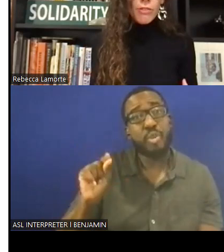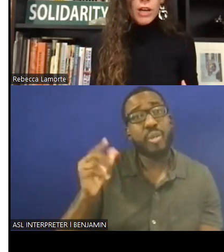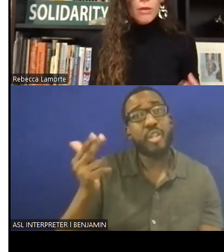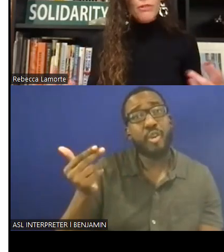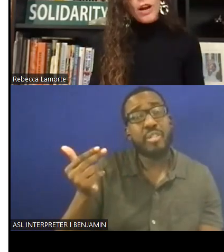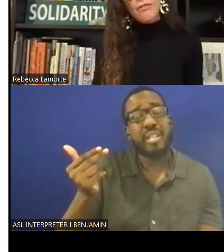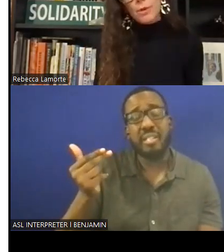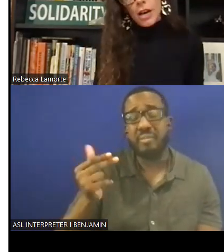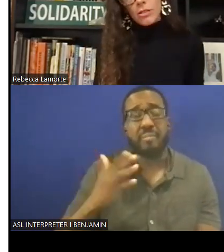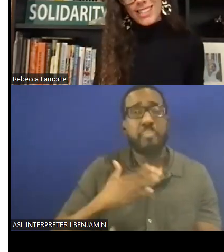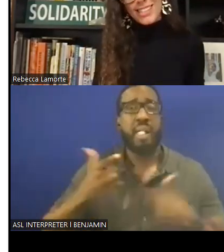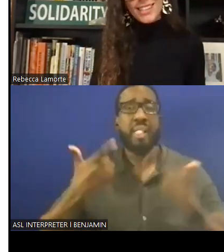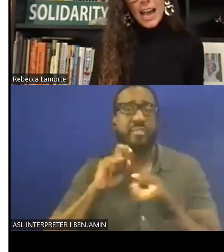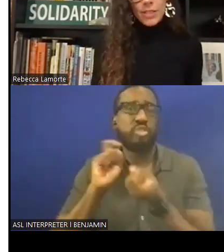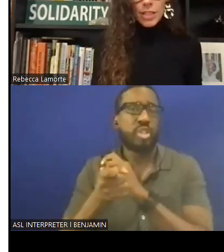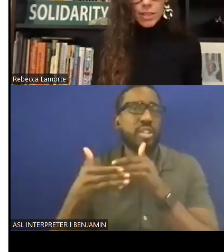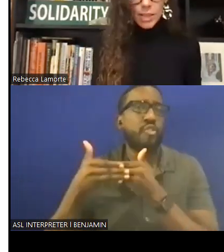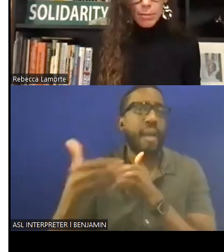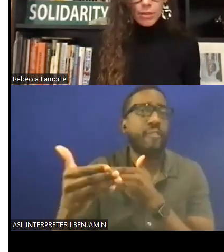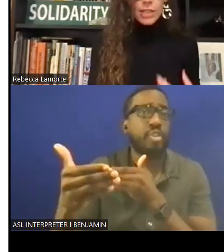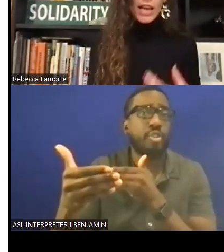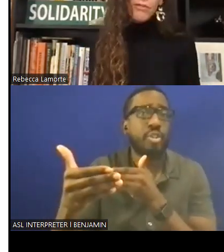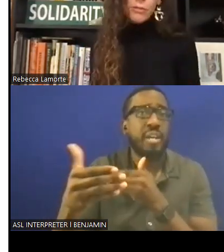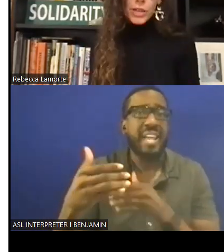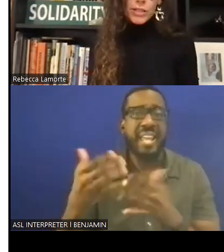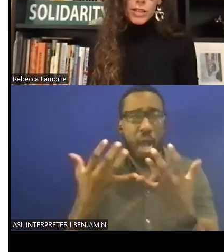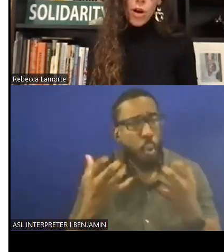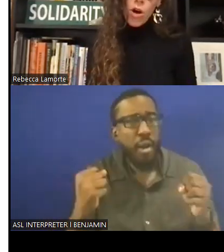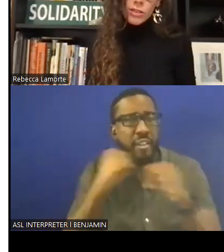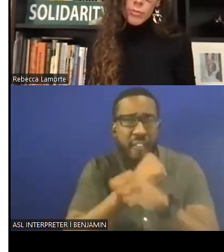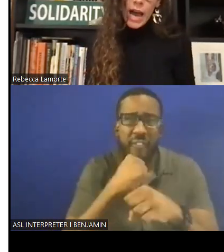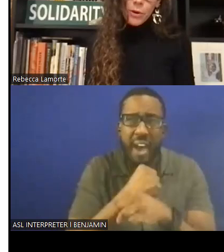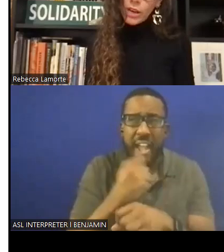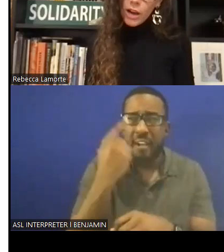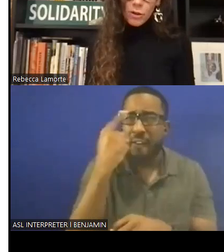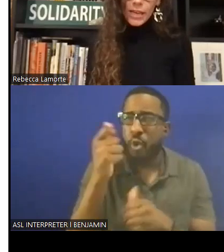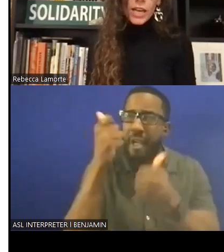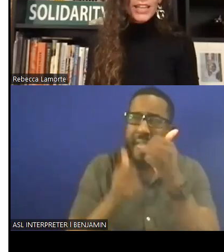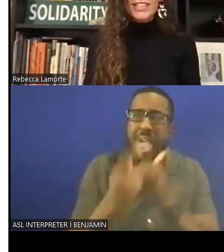but for everyone else that didn't have a seat at the table, didn't have a voice in the halls of power in government,